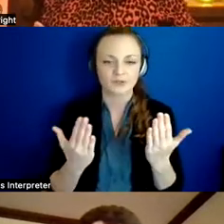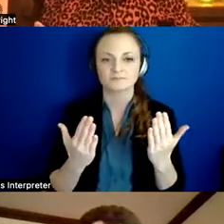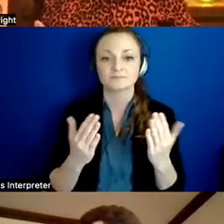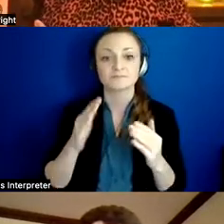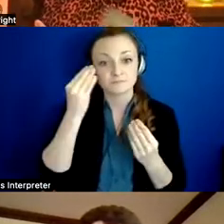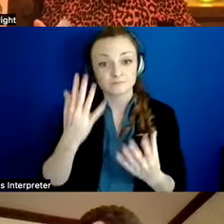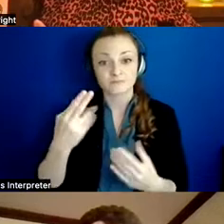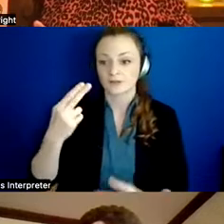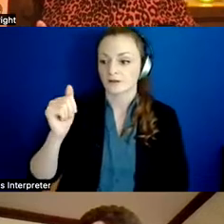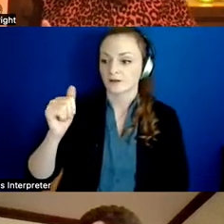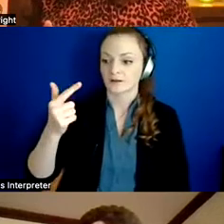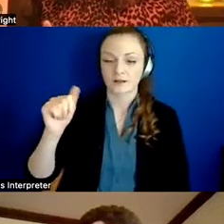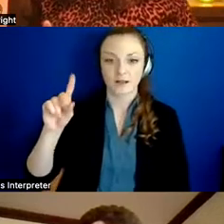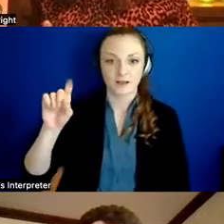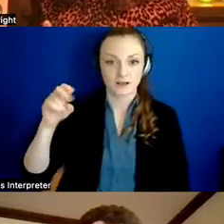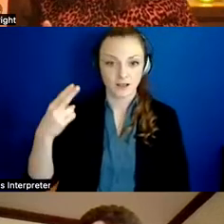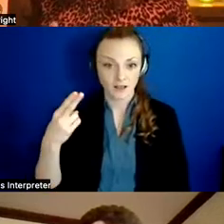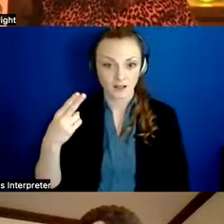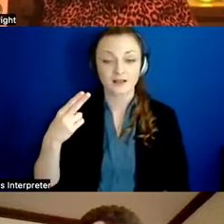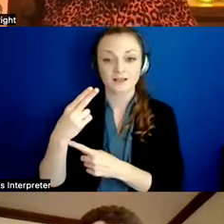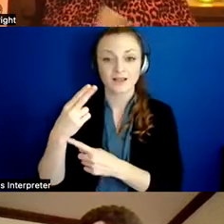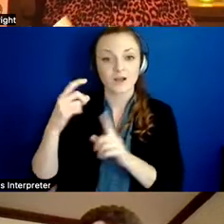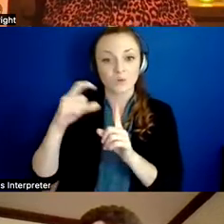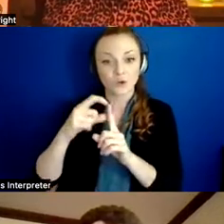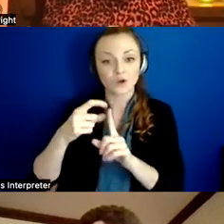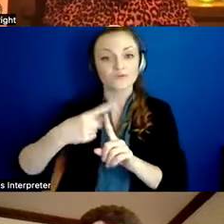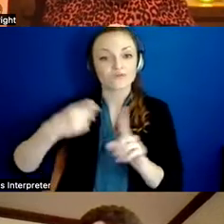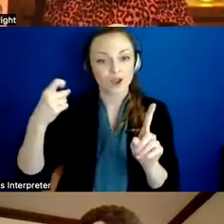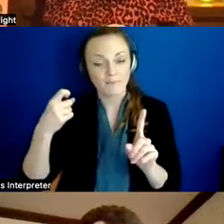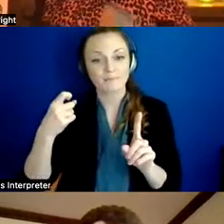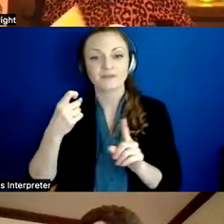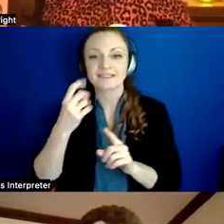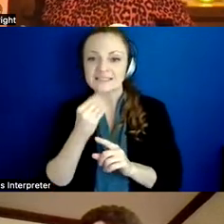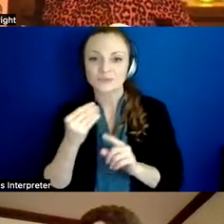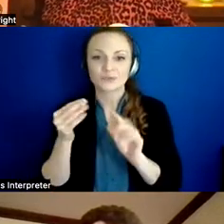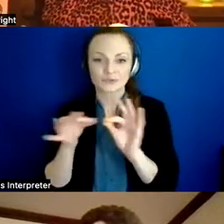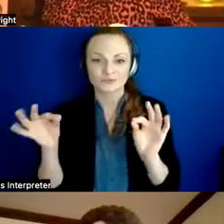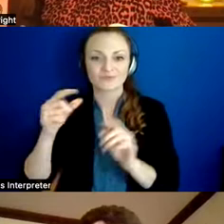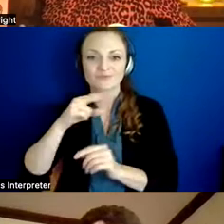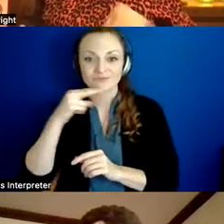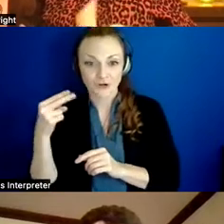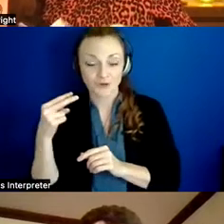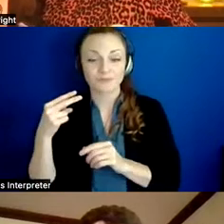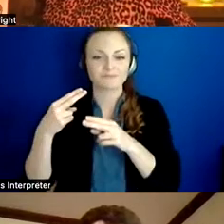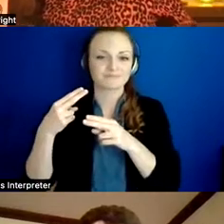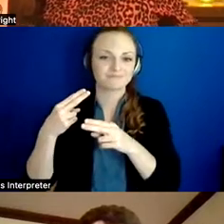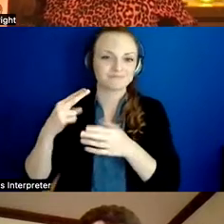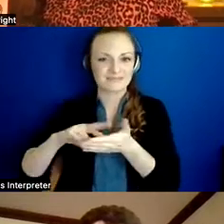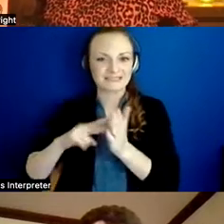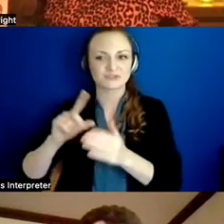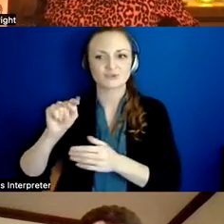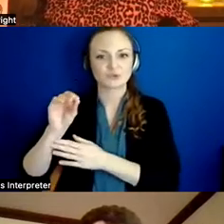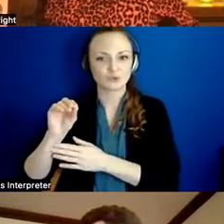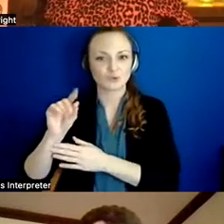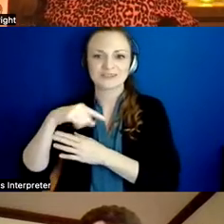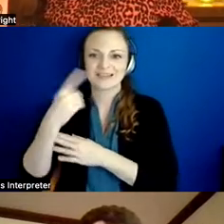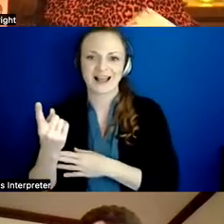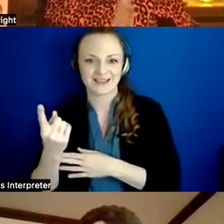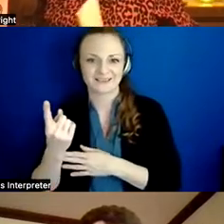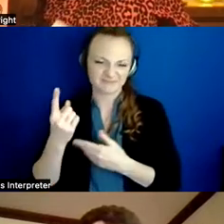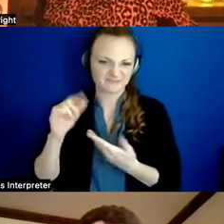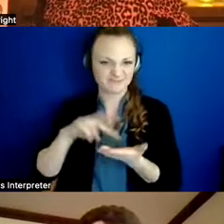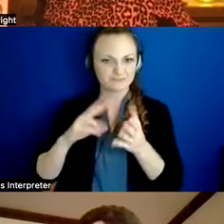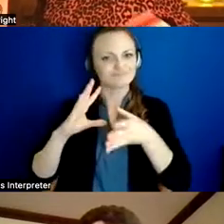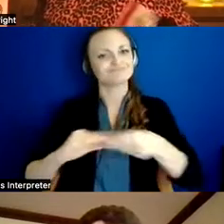comes from the verb to tell as in to tell a story, so that's that's what it means, and